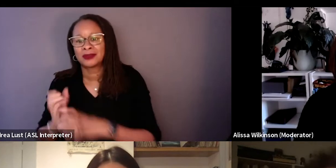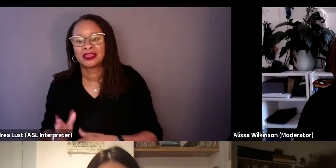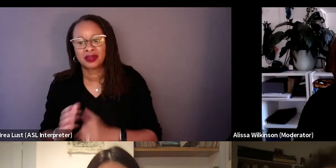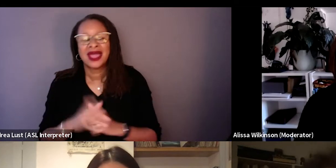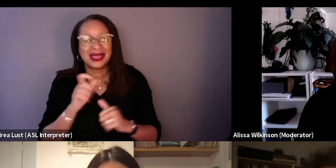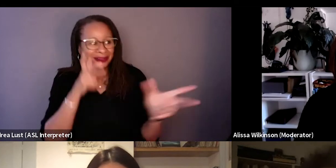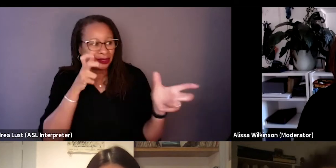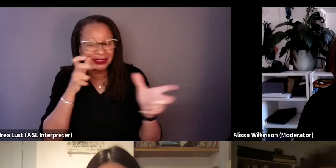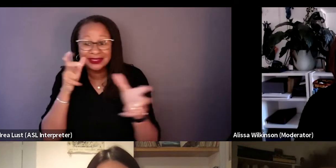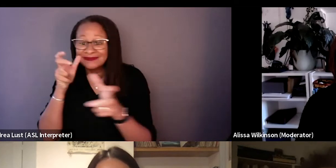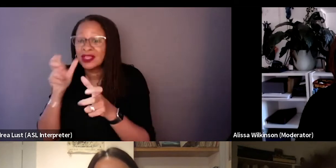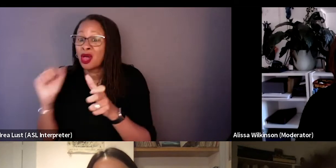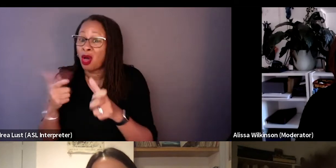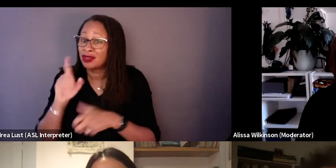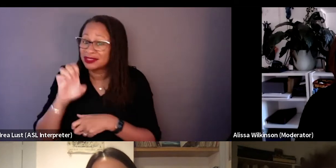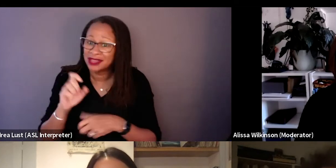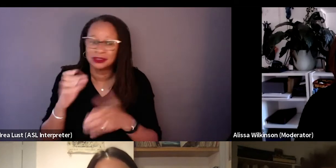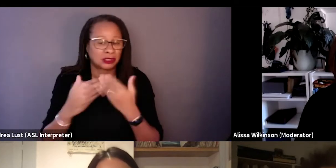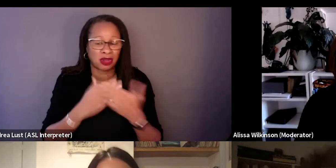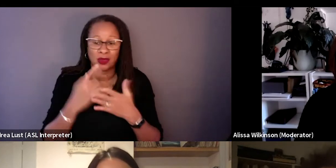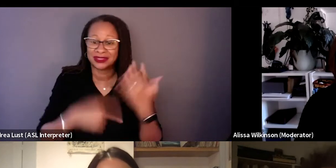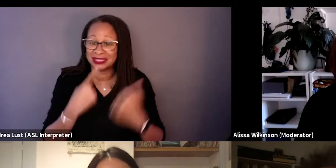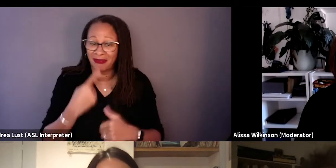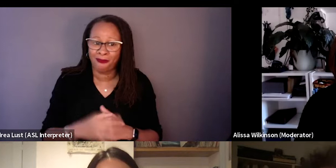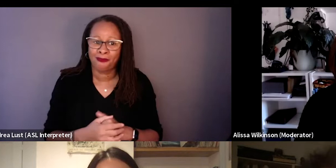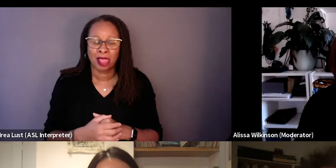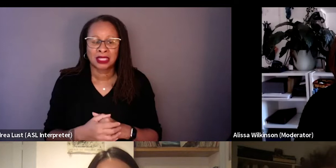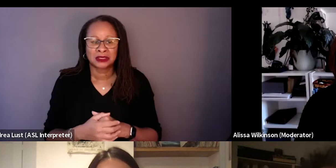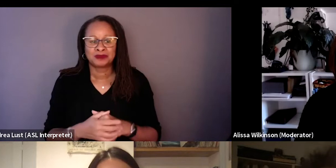no matter what they do. And also when we were doing the edit,